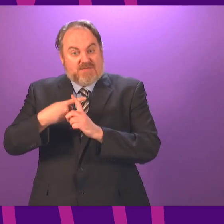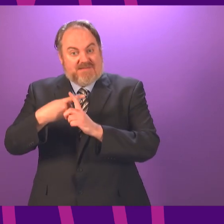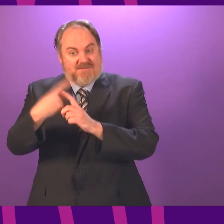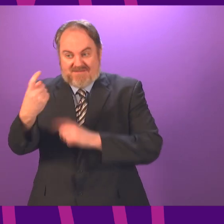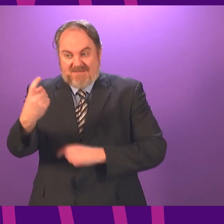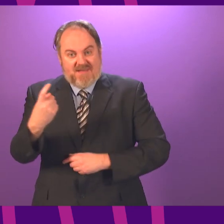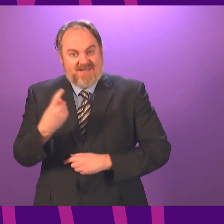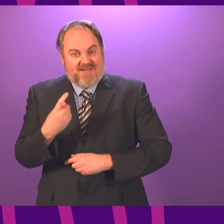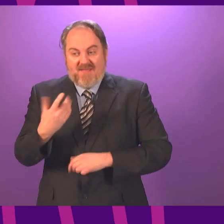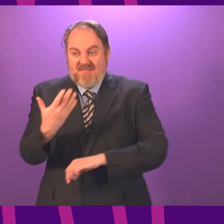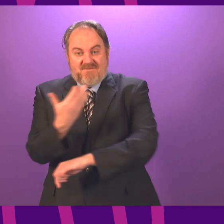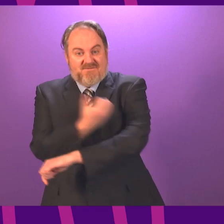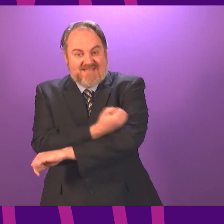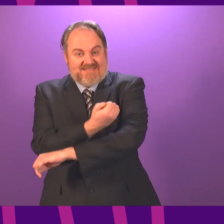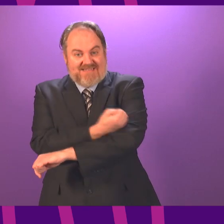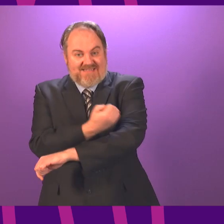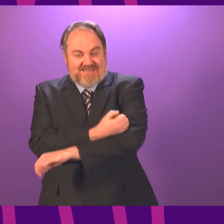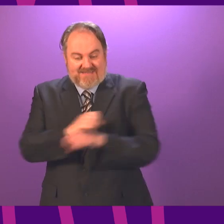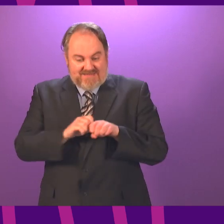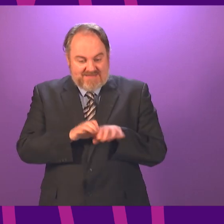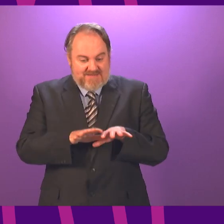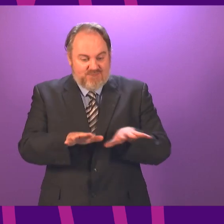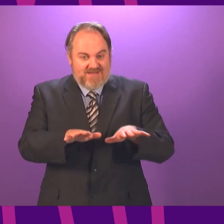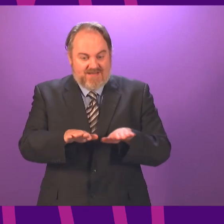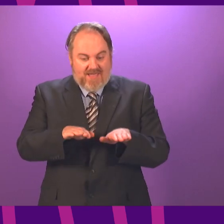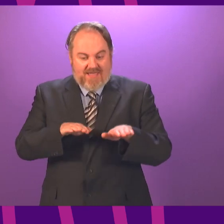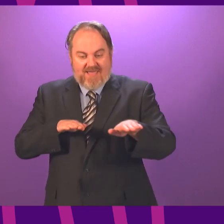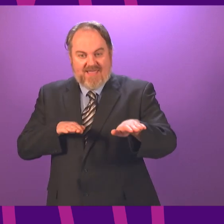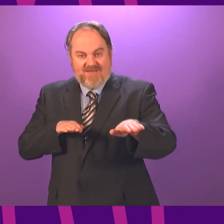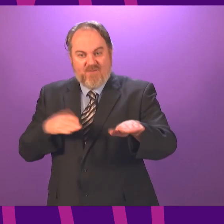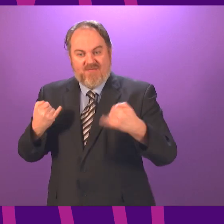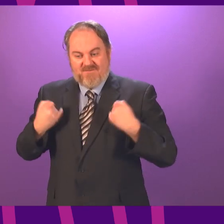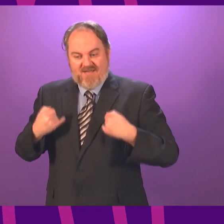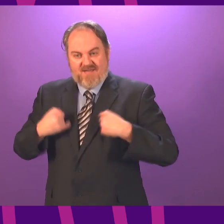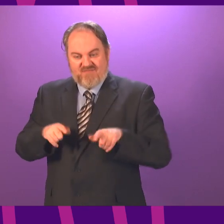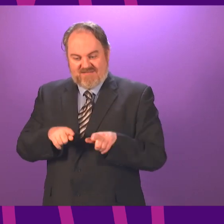vaccine roll-out and the spread of the virus, and we are grateful to all who are delivering the vaccine programme.